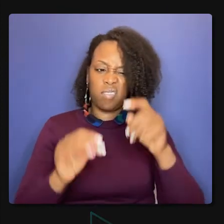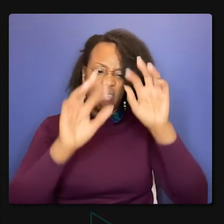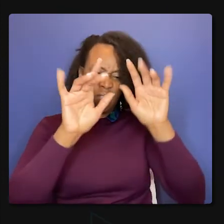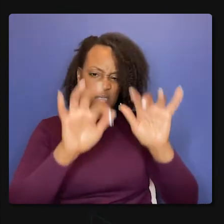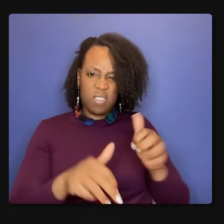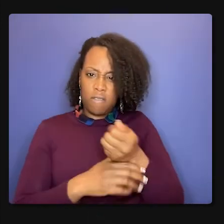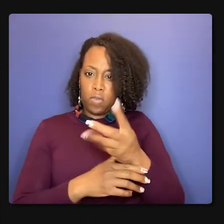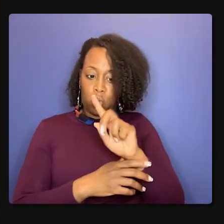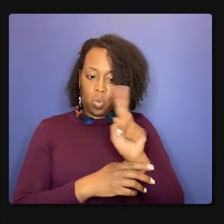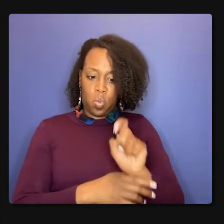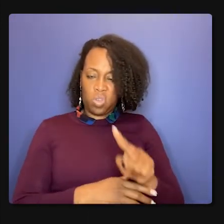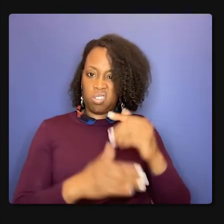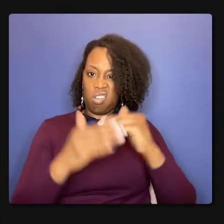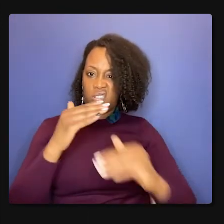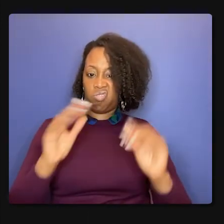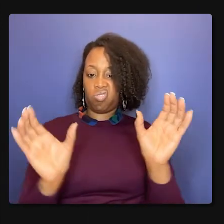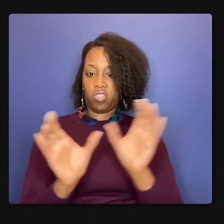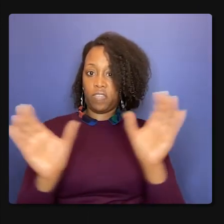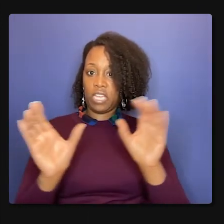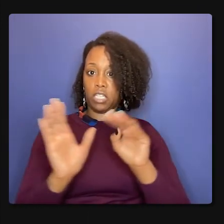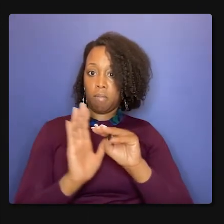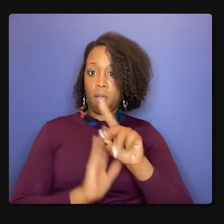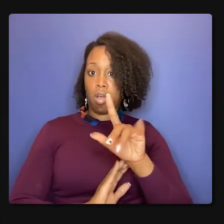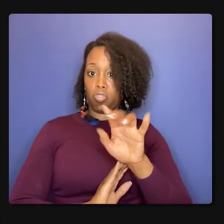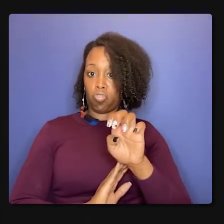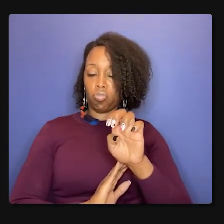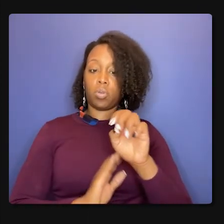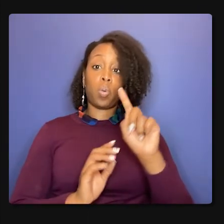you'll need to fill out a few questions underneath the Certification module